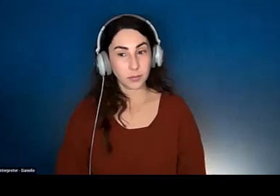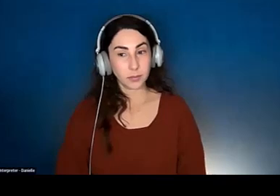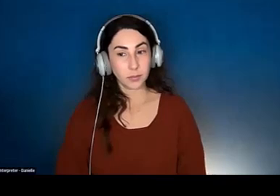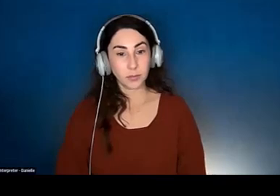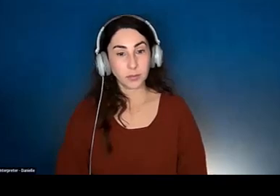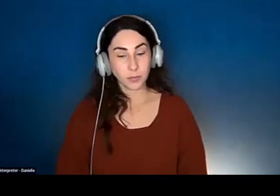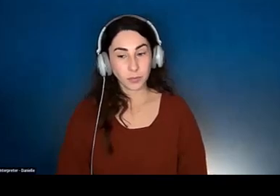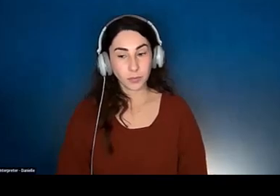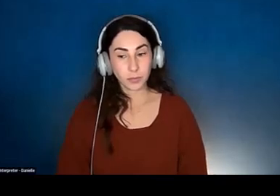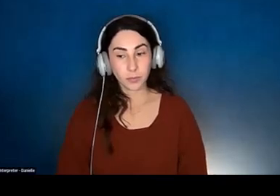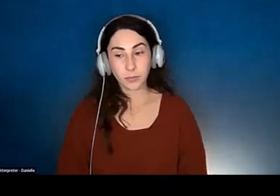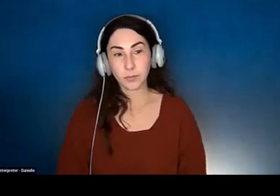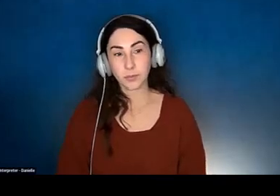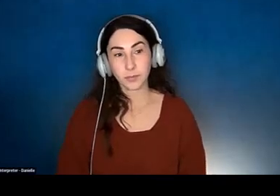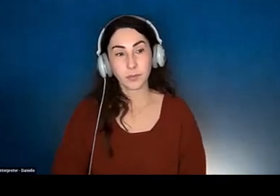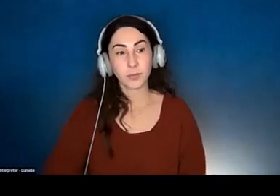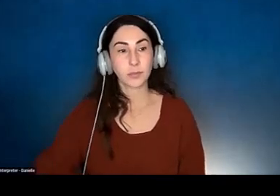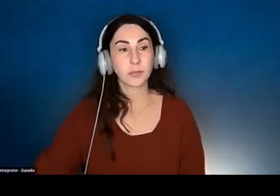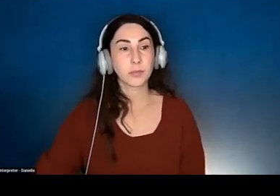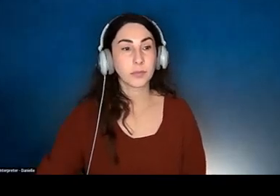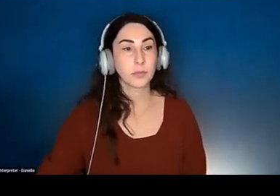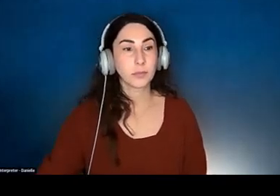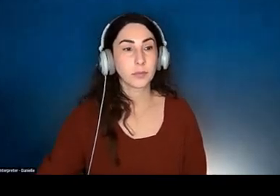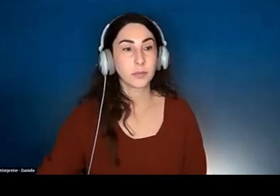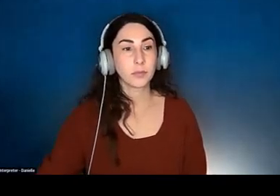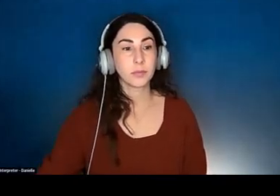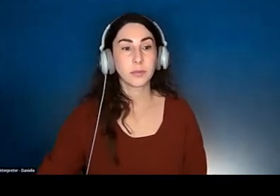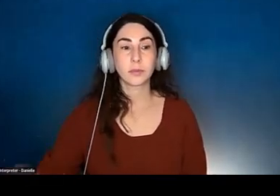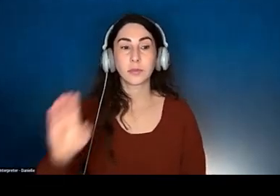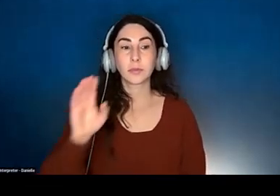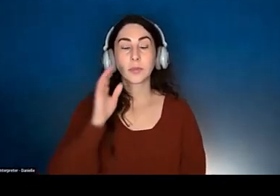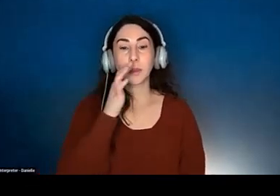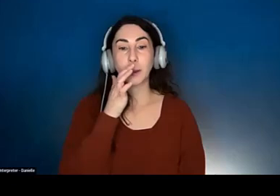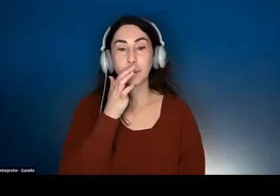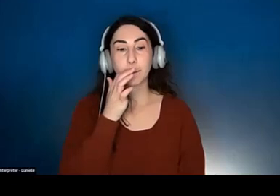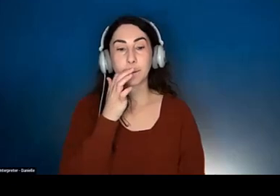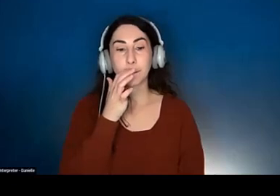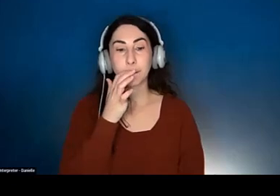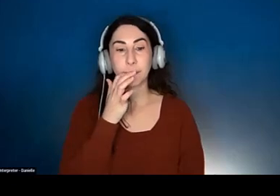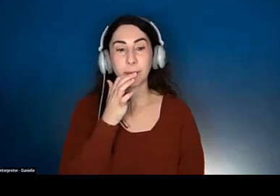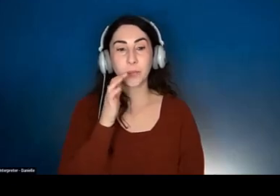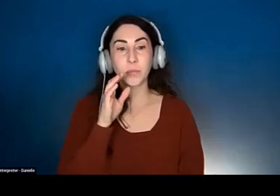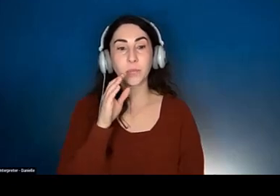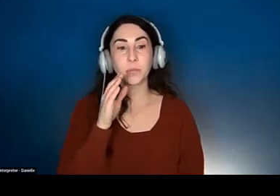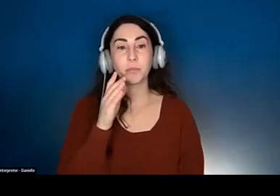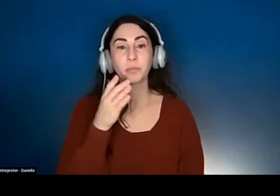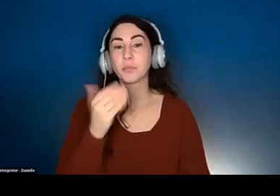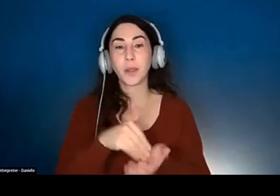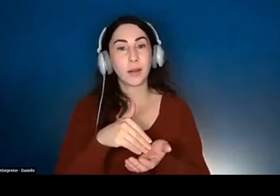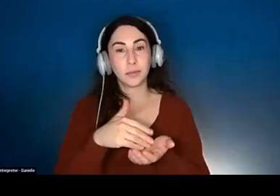So MFPs, again, the program has been very successful